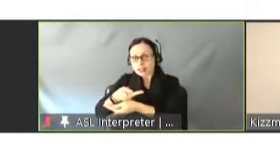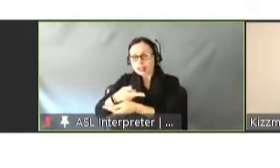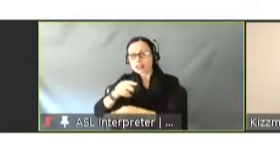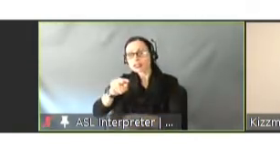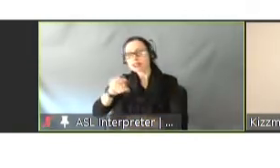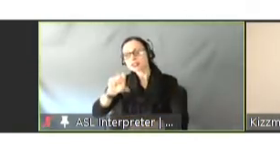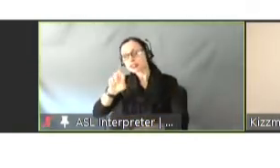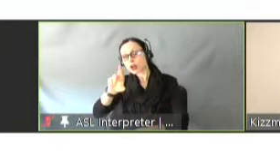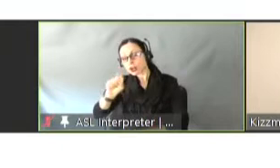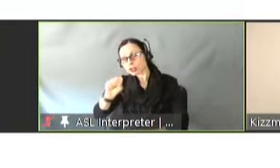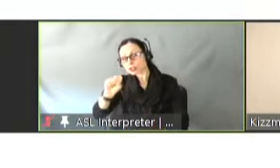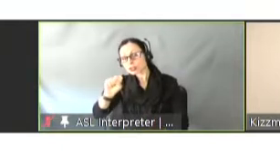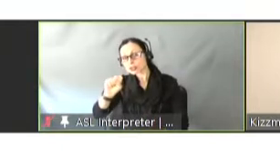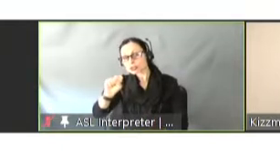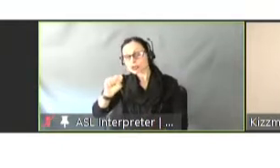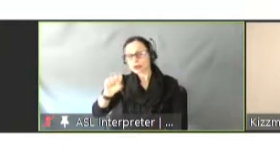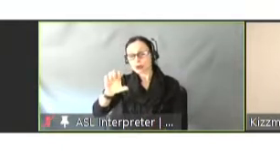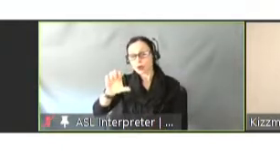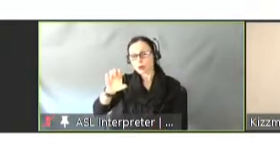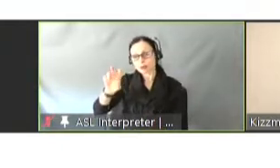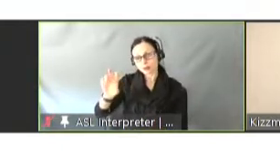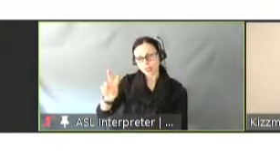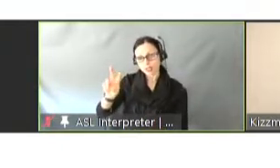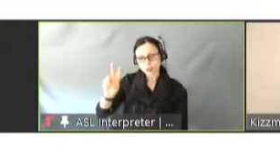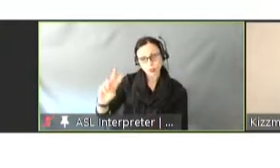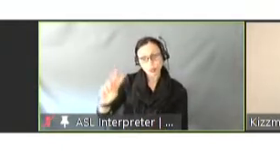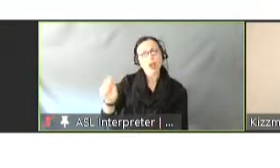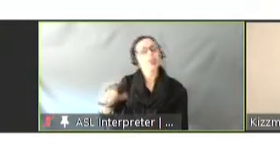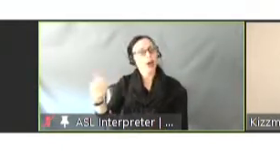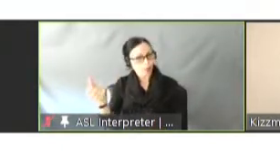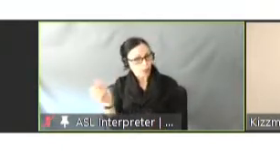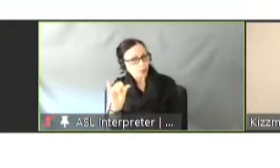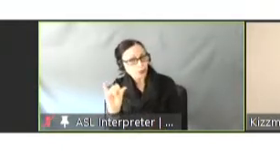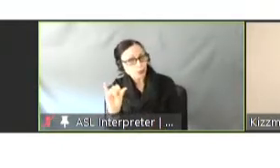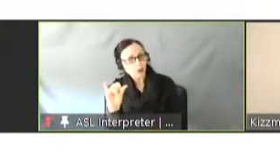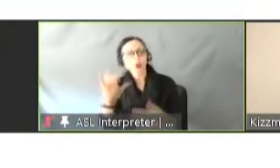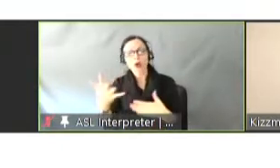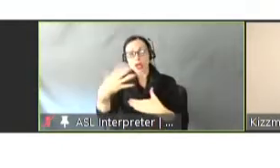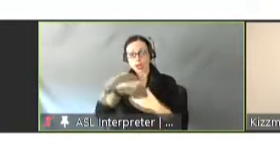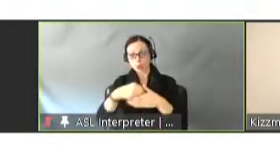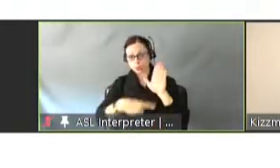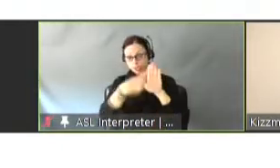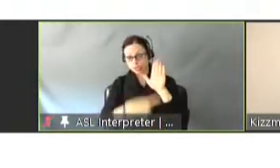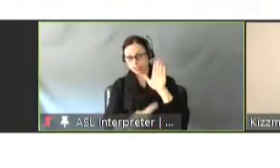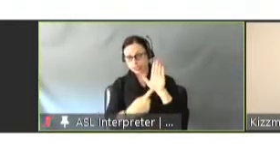a slew of the other variants that had come about inclusive in this slide up to the delta variant.